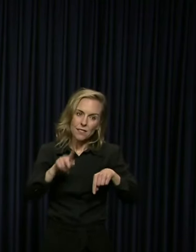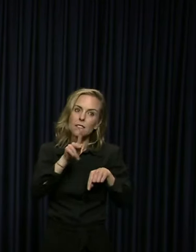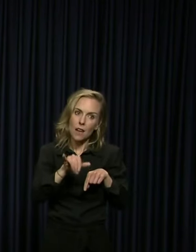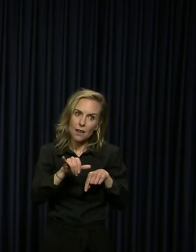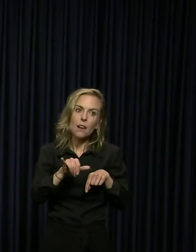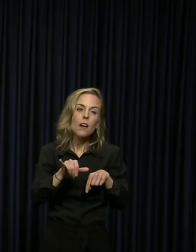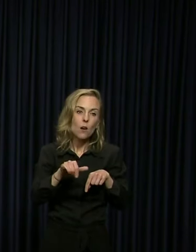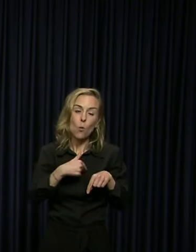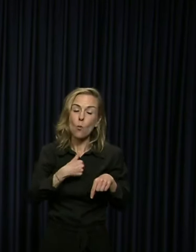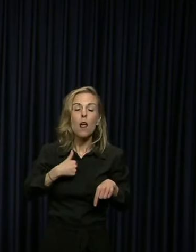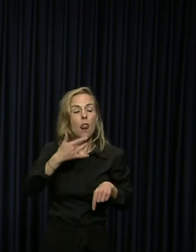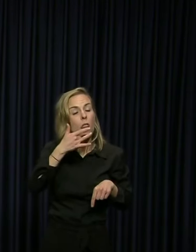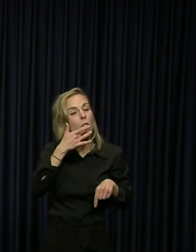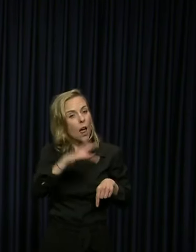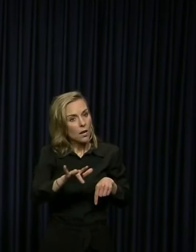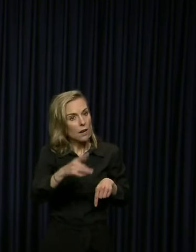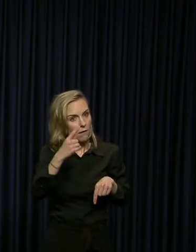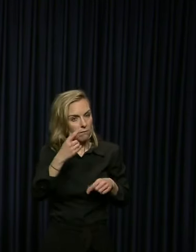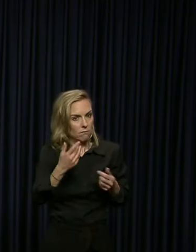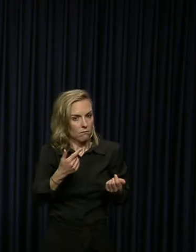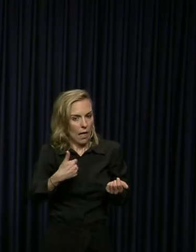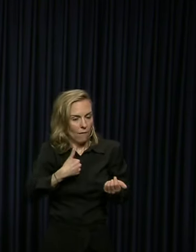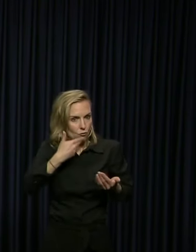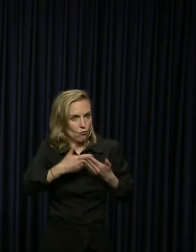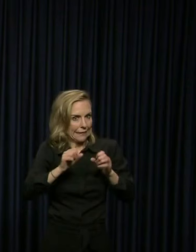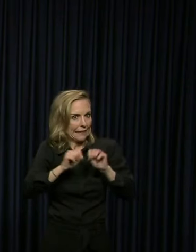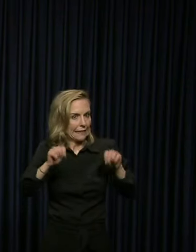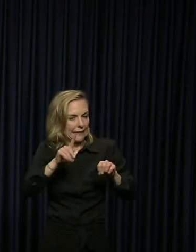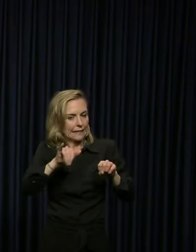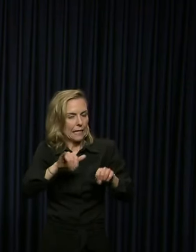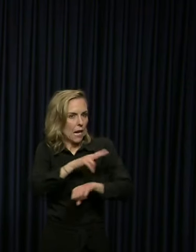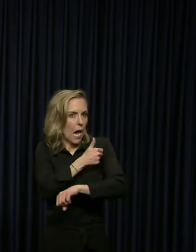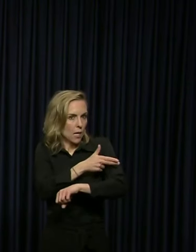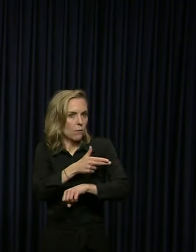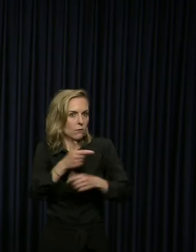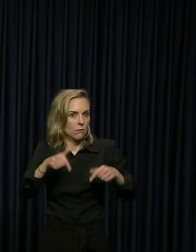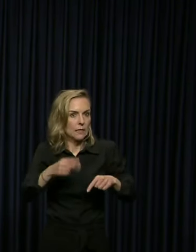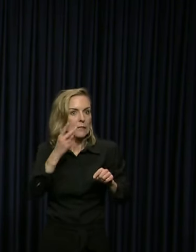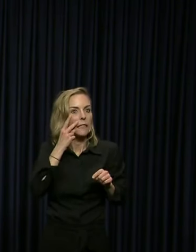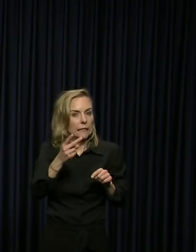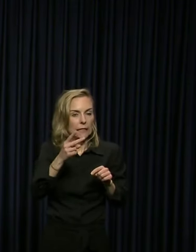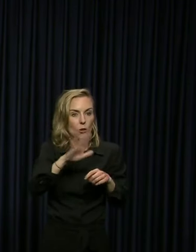FACTORED INTO THE MODELS BECAUSE THIS IS A COMPLEX AND A DYNAMIC